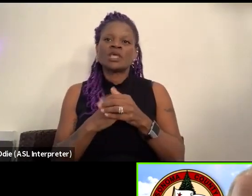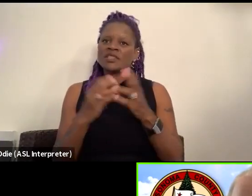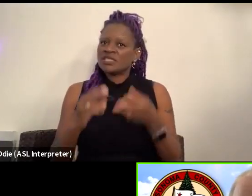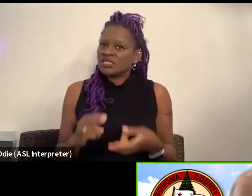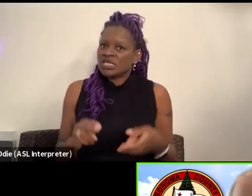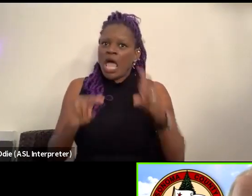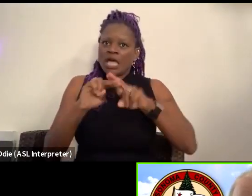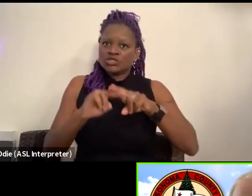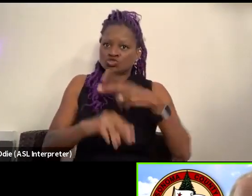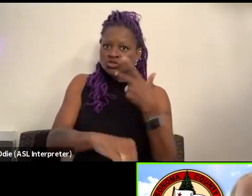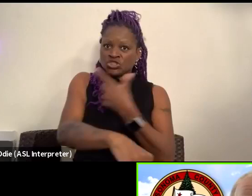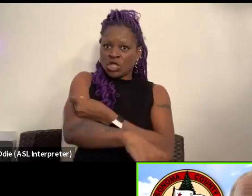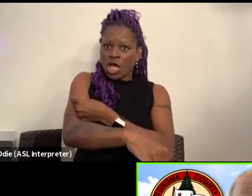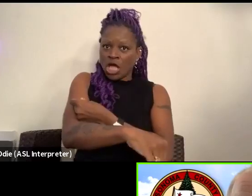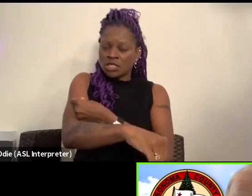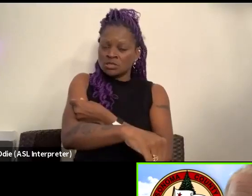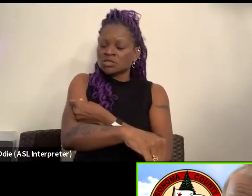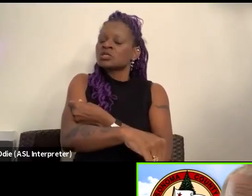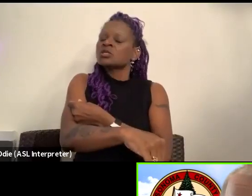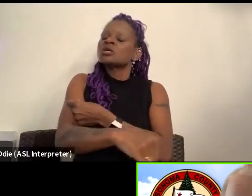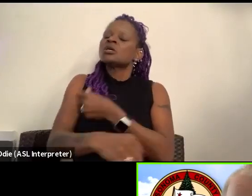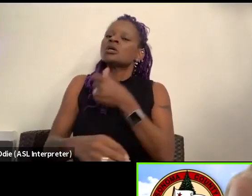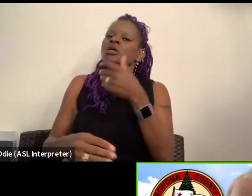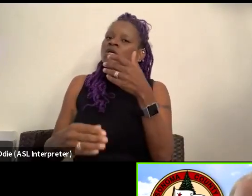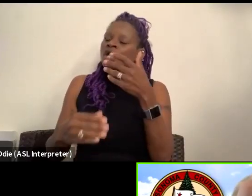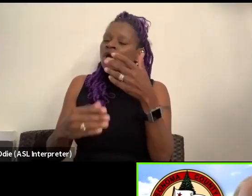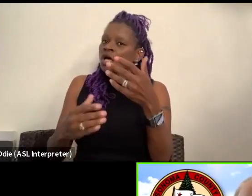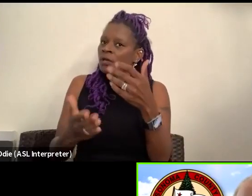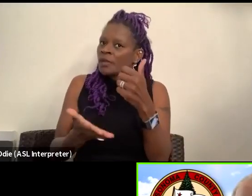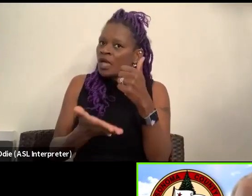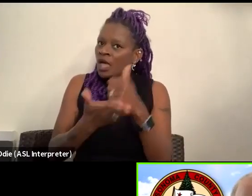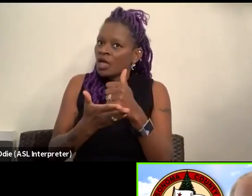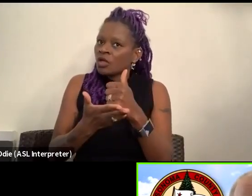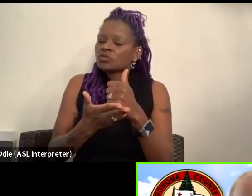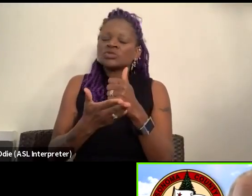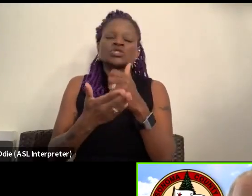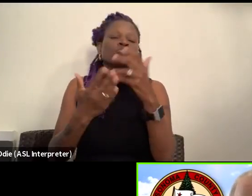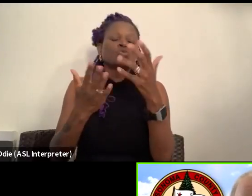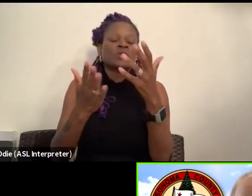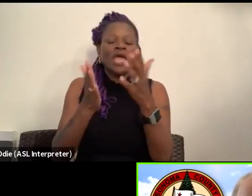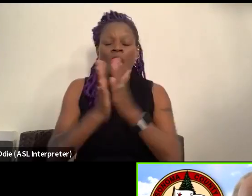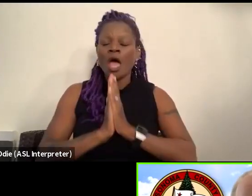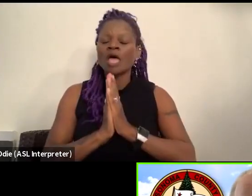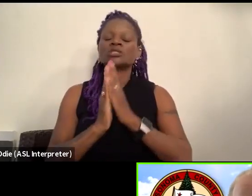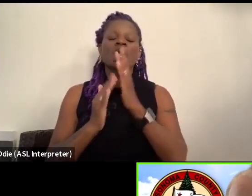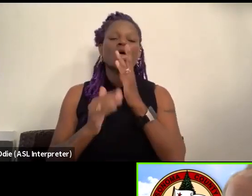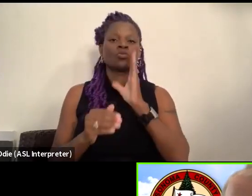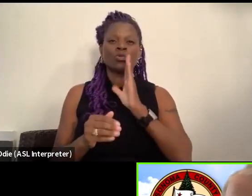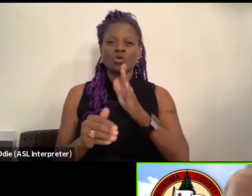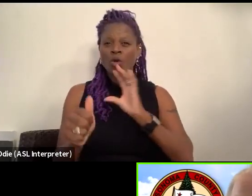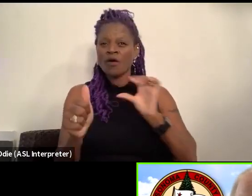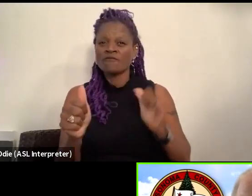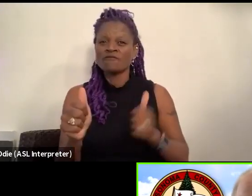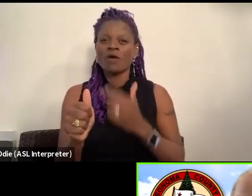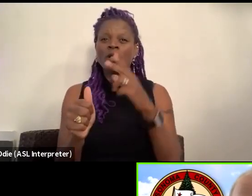week by the state response to our plea for more doses, we hope will follow up with another fifteen hundred doses of Jayjay next week.